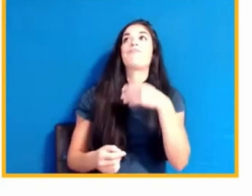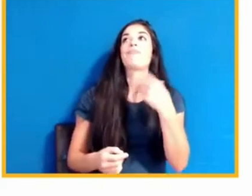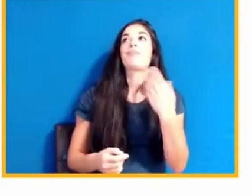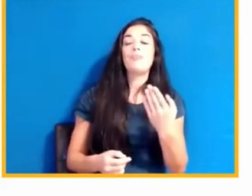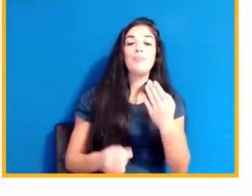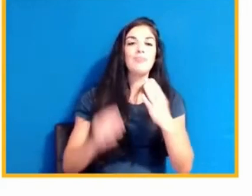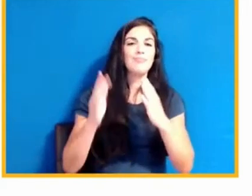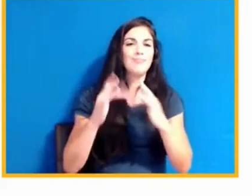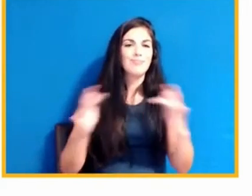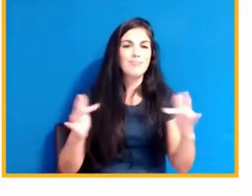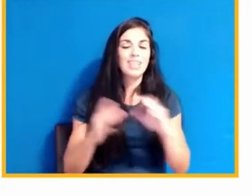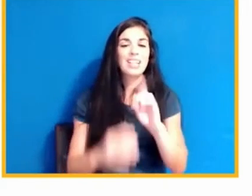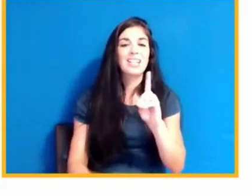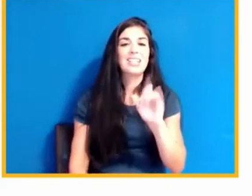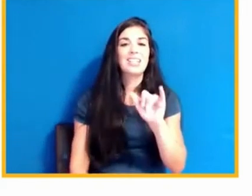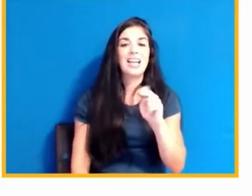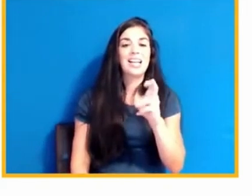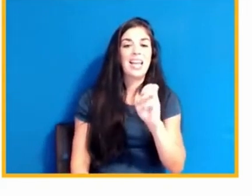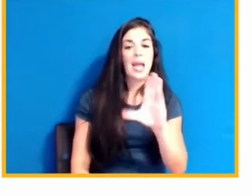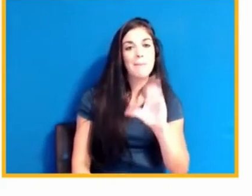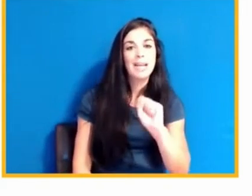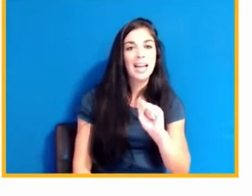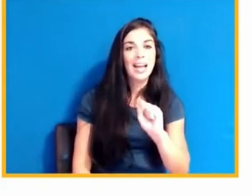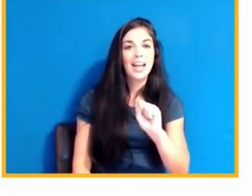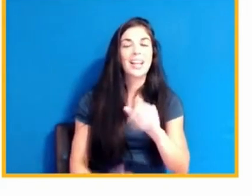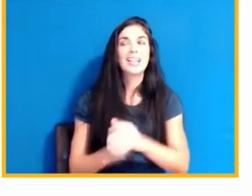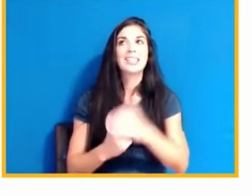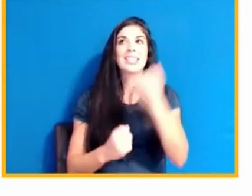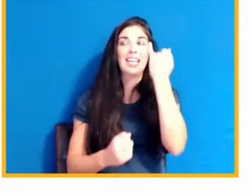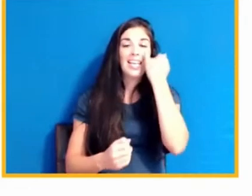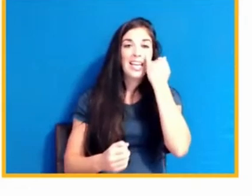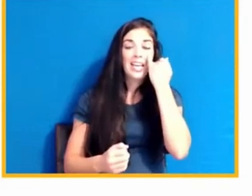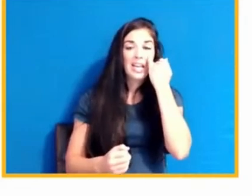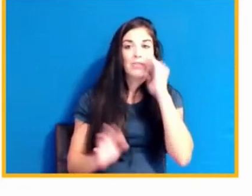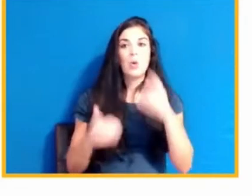dynamics, which is how dynamic is your dance, how much "wow" factor it has,